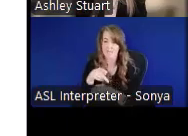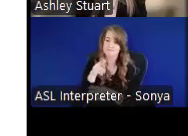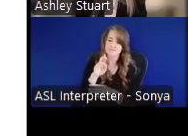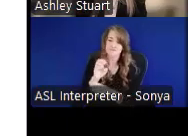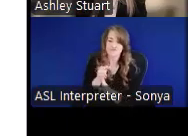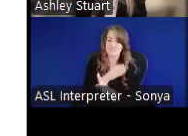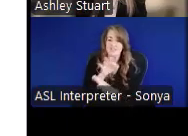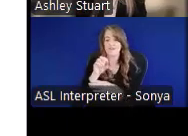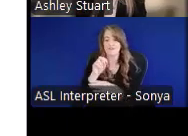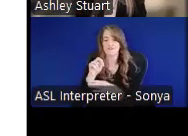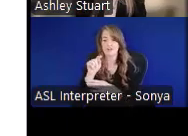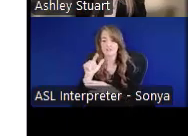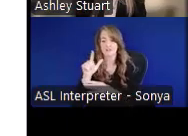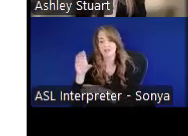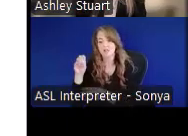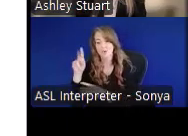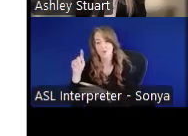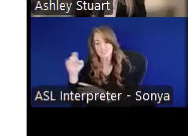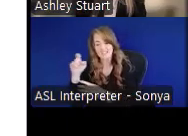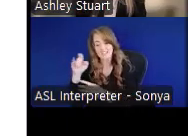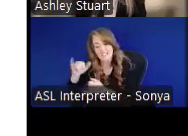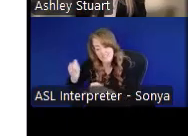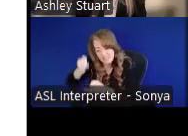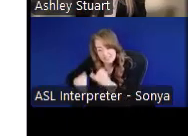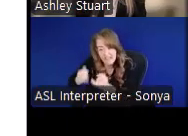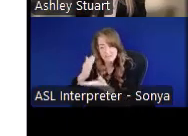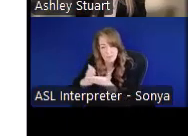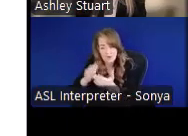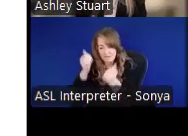the last aspects of the brain to fully mature, and it actually